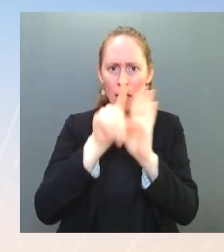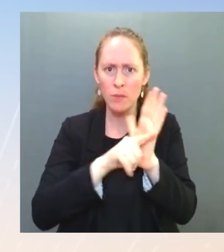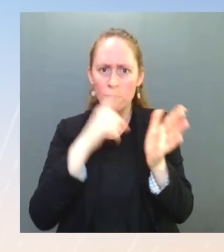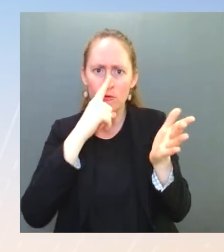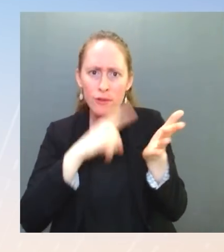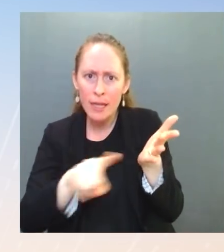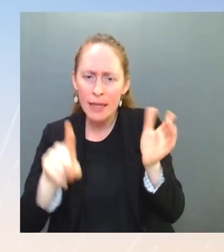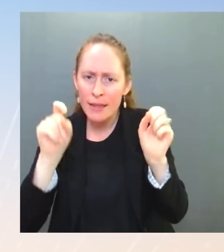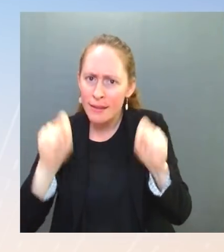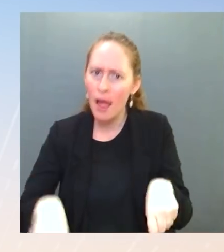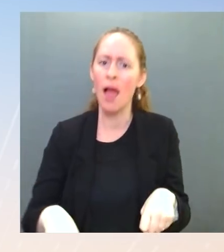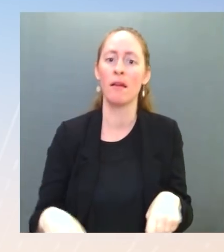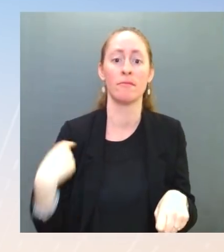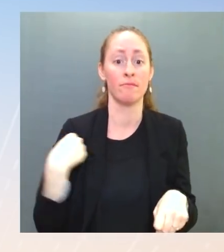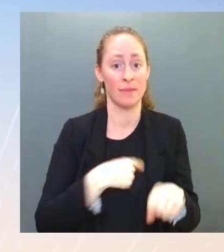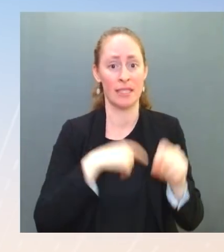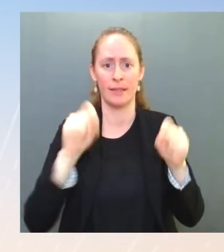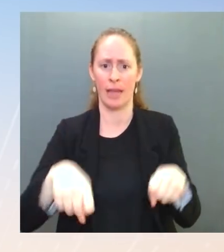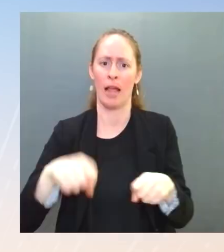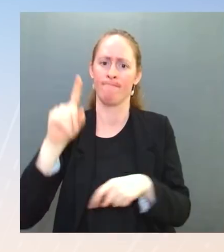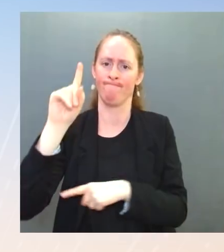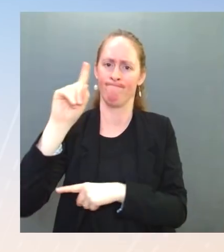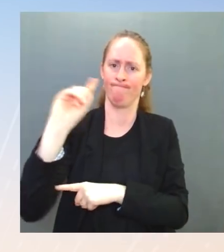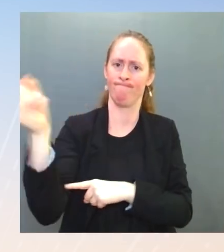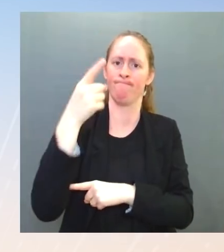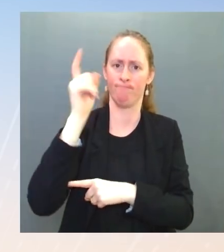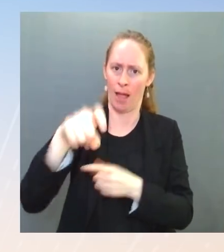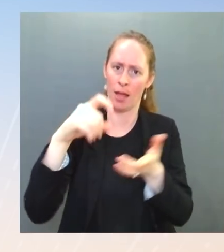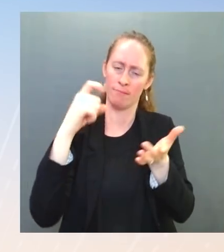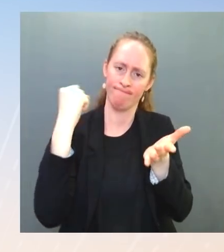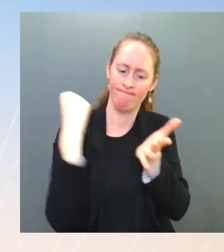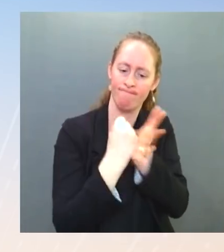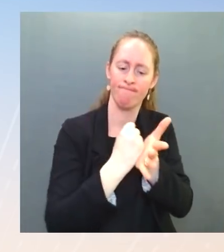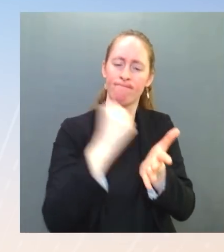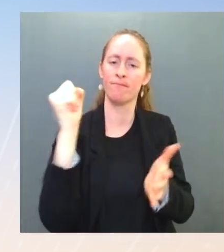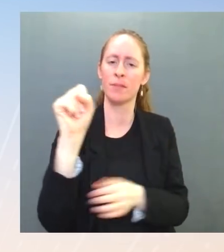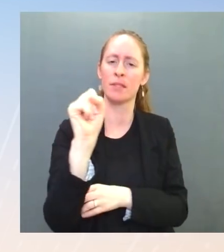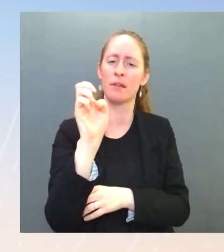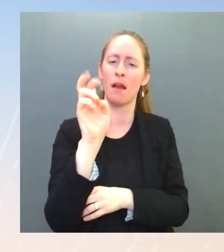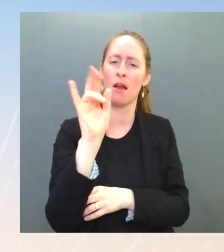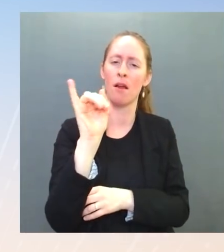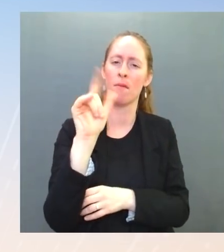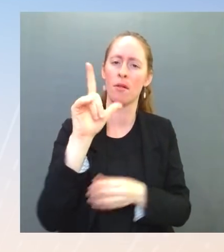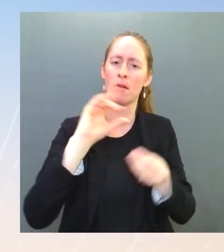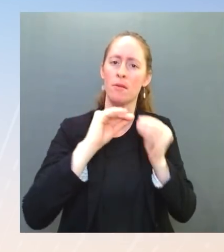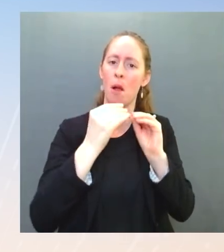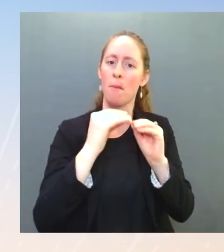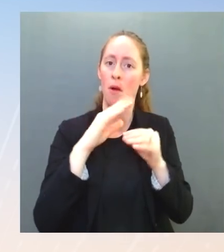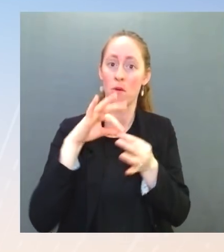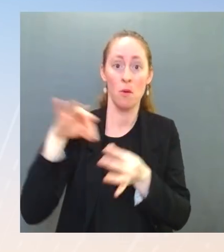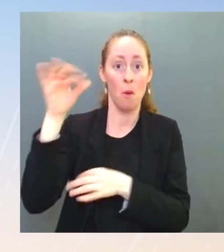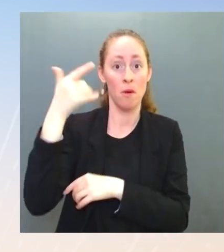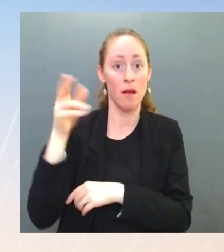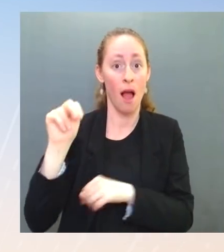to bring them more in line with a range of other guns. But we'd love to get broad background check legislation signed.